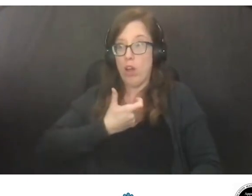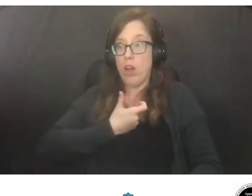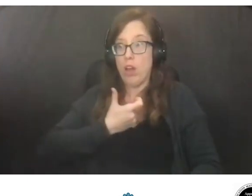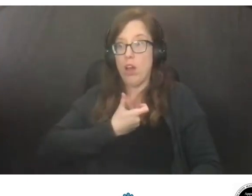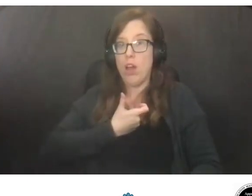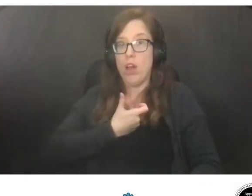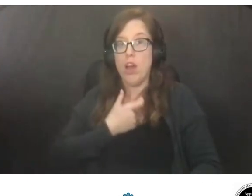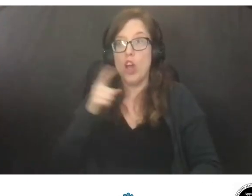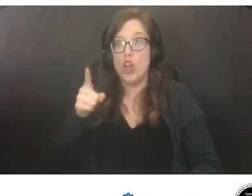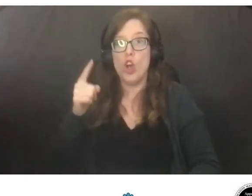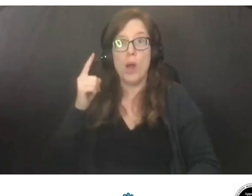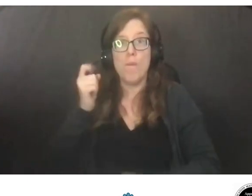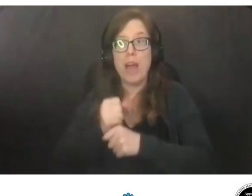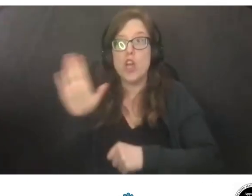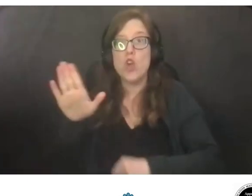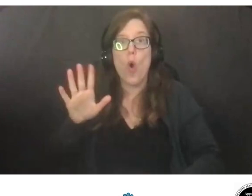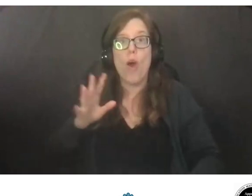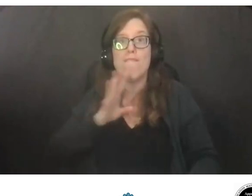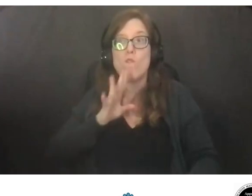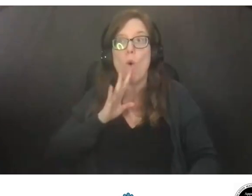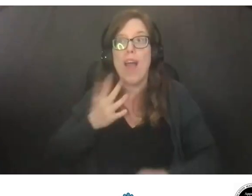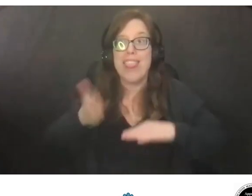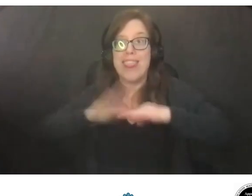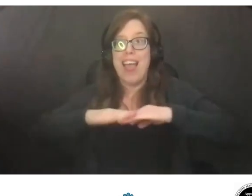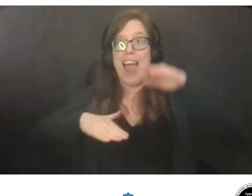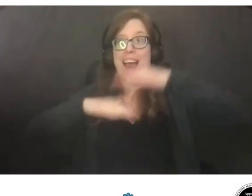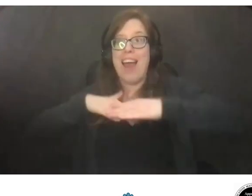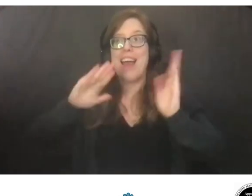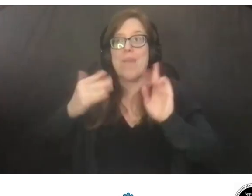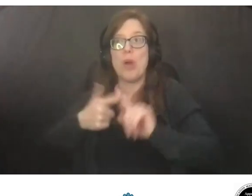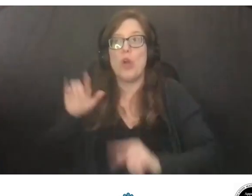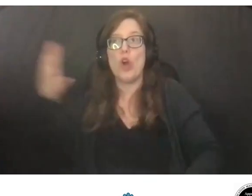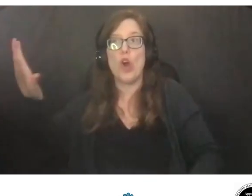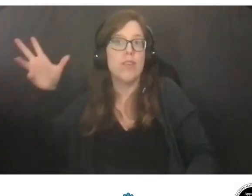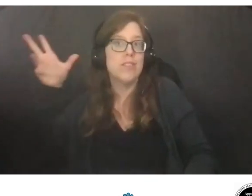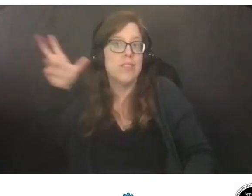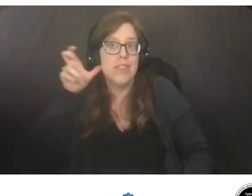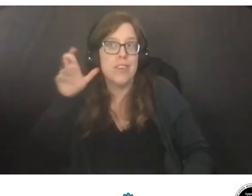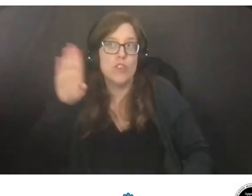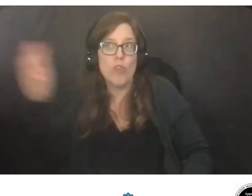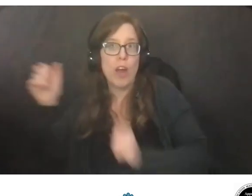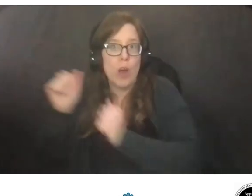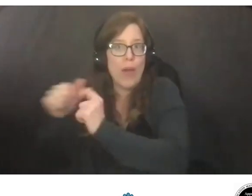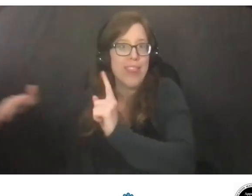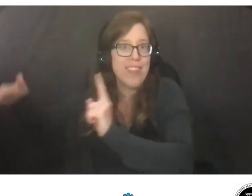yourself five decibels louder than what's coming in through her cochlear implant microphones."